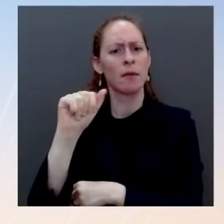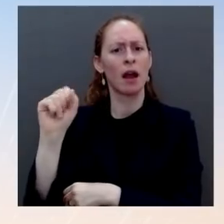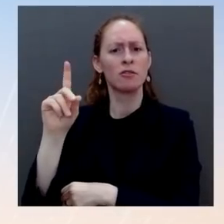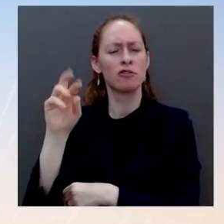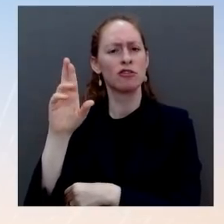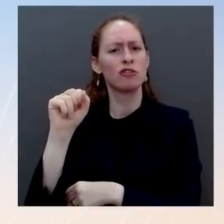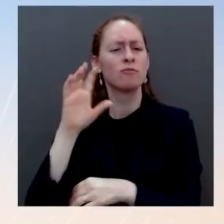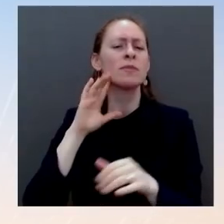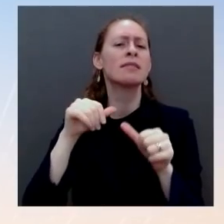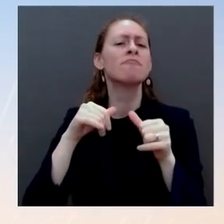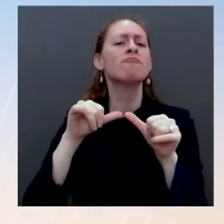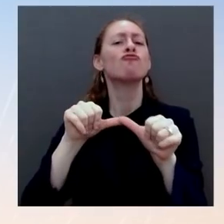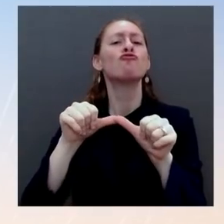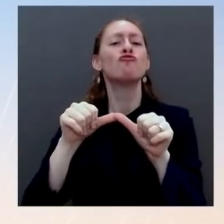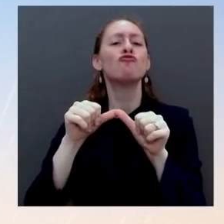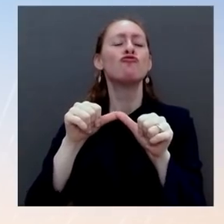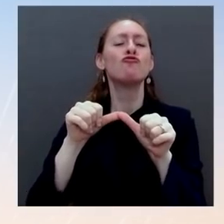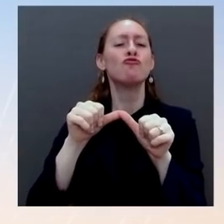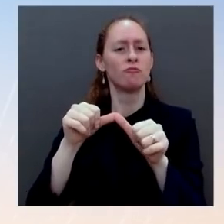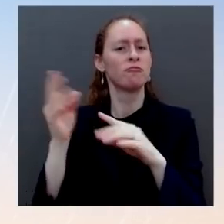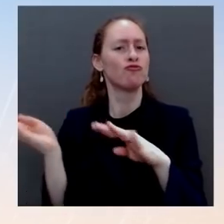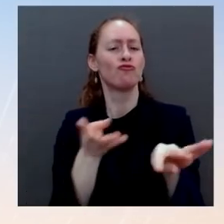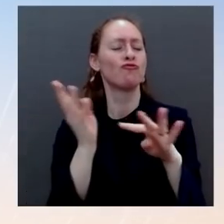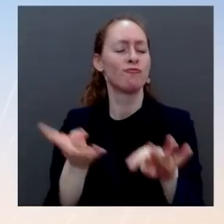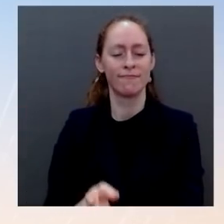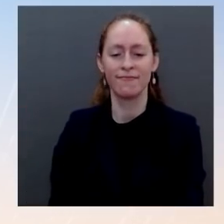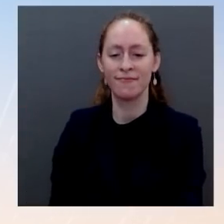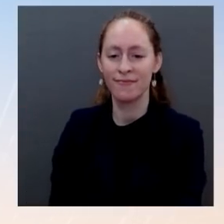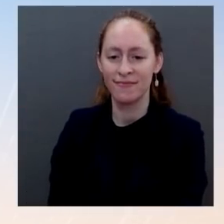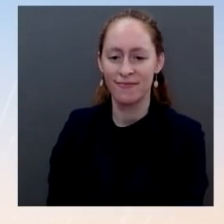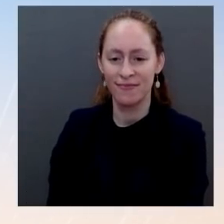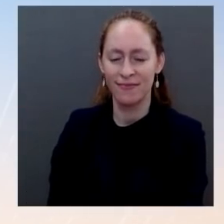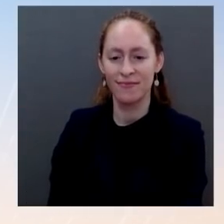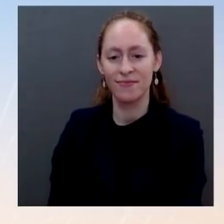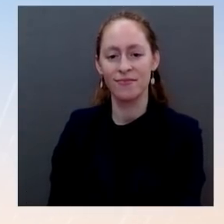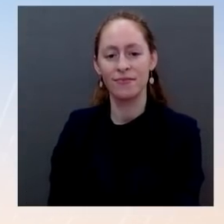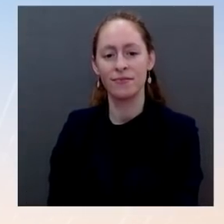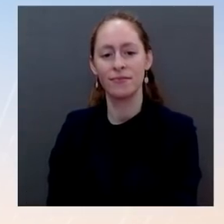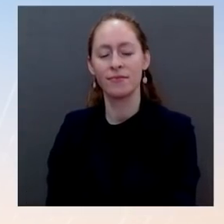Earlier this month, the FAA released data revealing that unruly passenger incidents